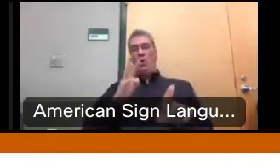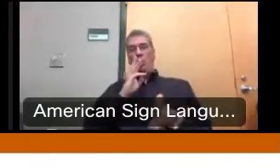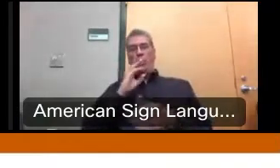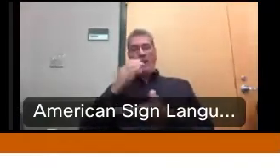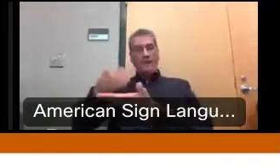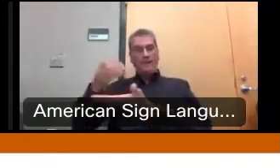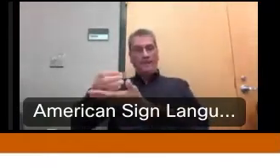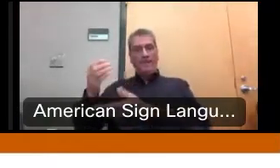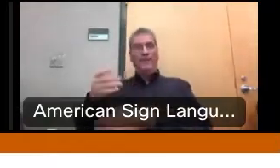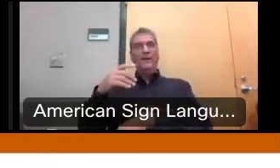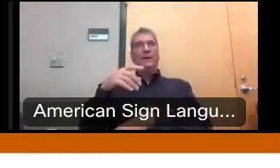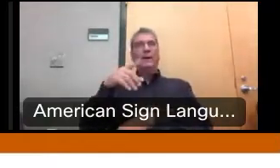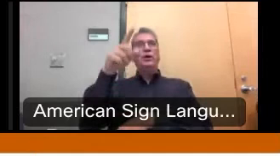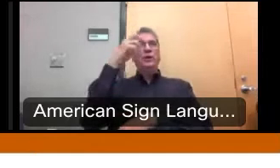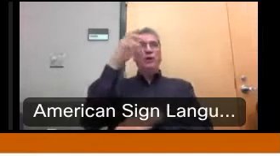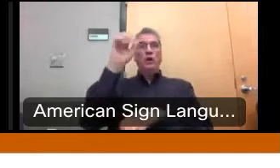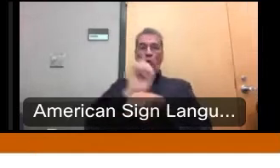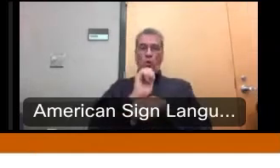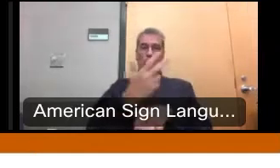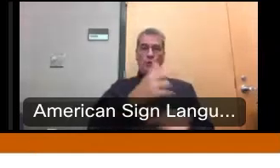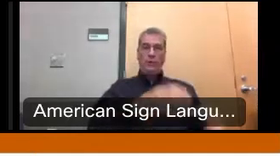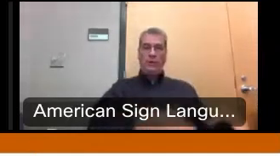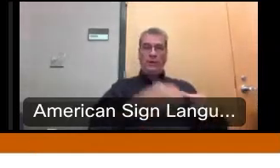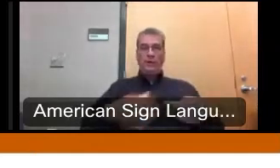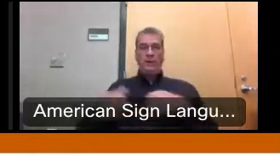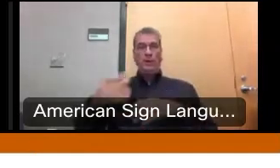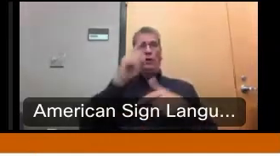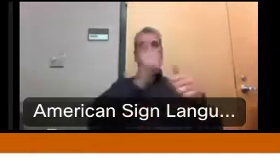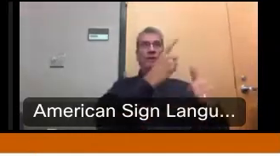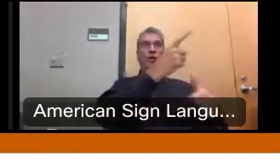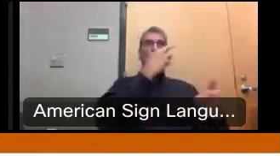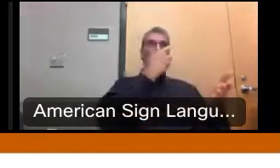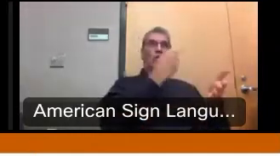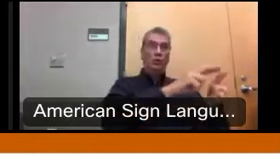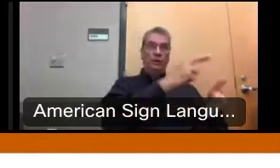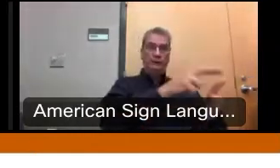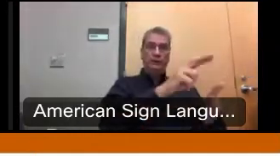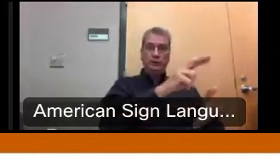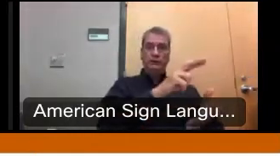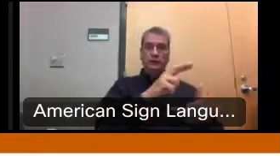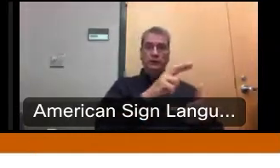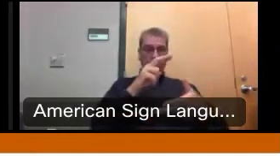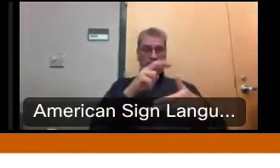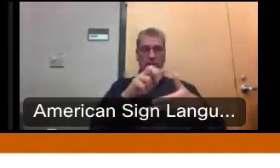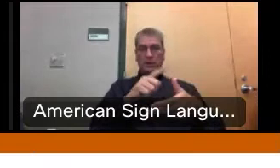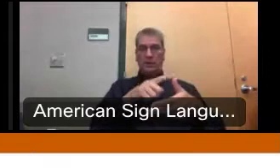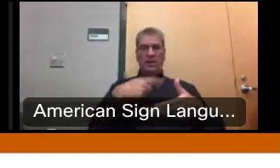think of our work in 3 big buckets. Part of it is certainly research. Like, there are faculty as far as we know we're the only academic center for health communication in